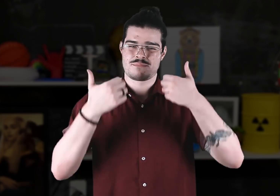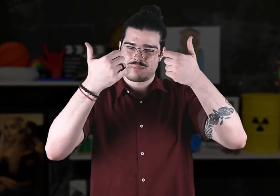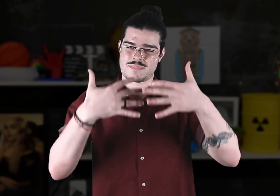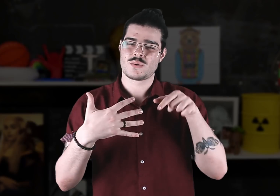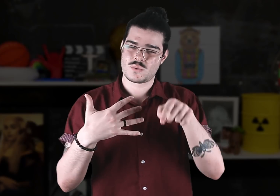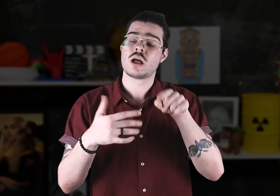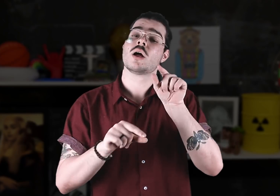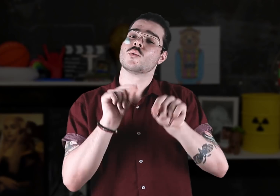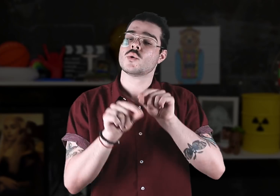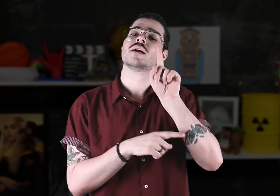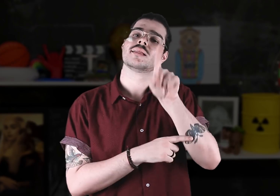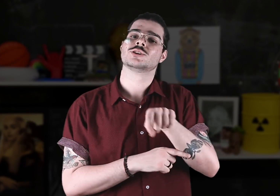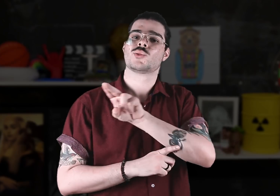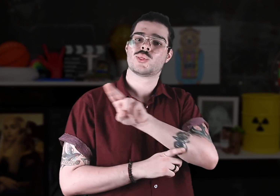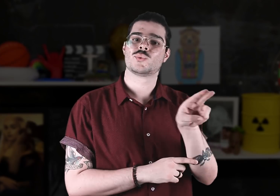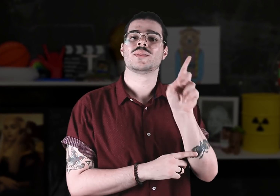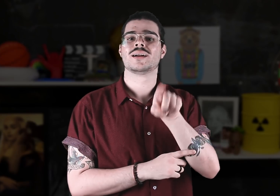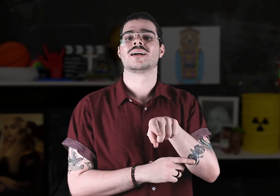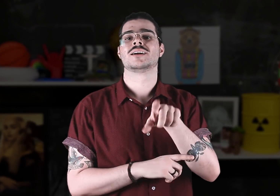This is what we call ...